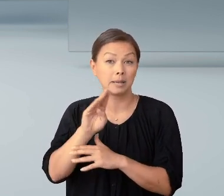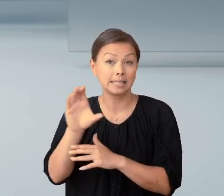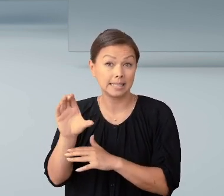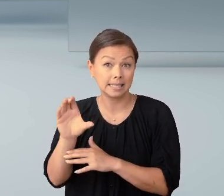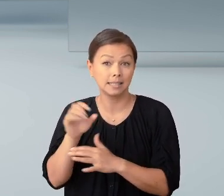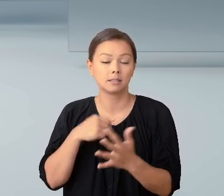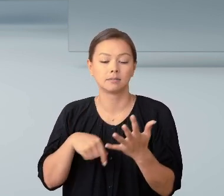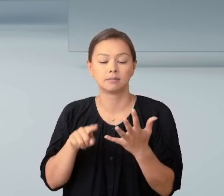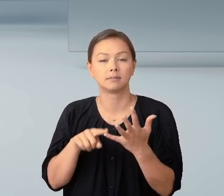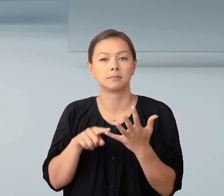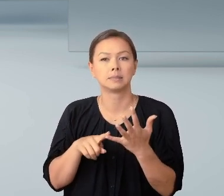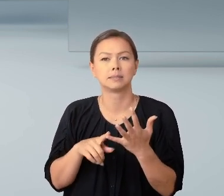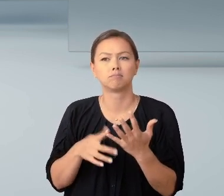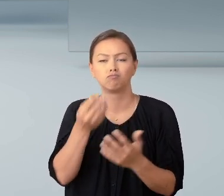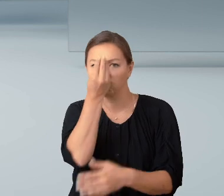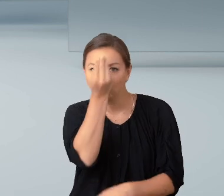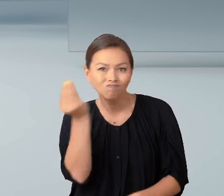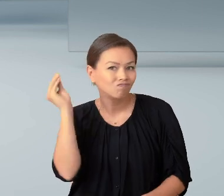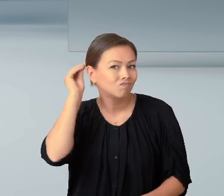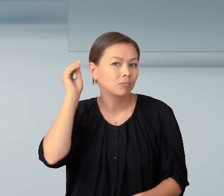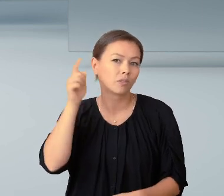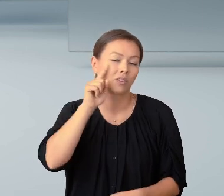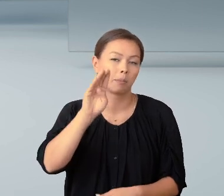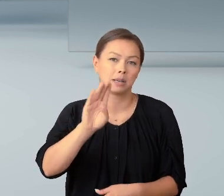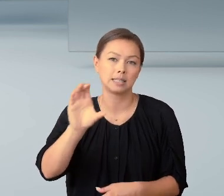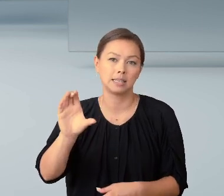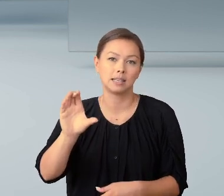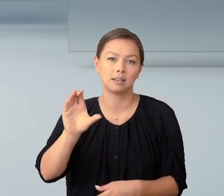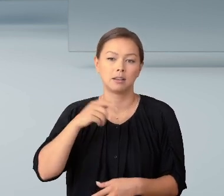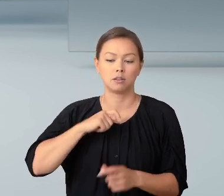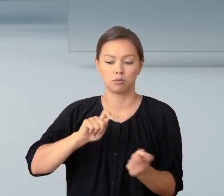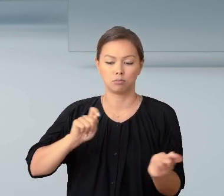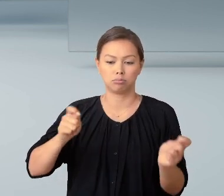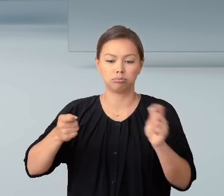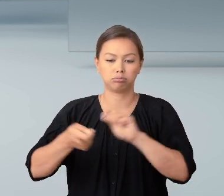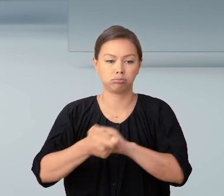key takeaways for Dynamics 365 Business Central, and what a transition